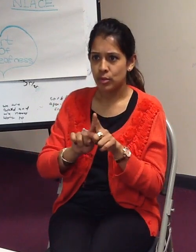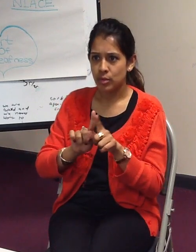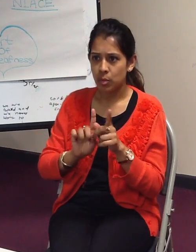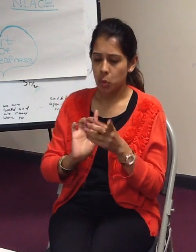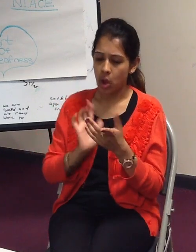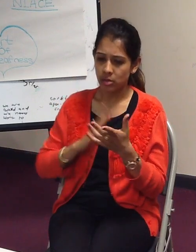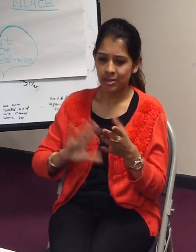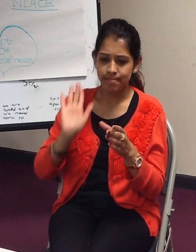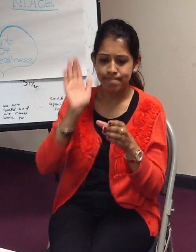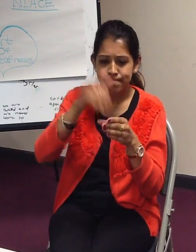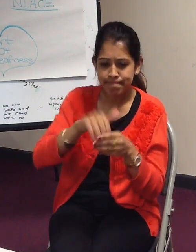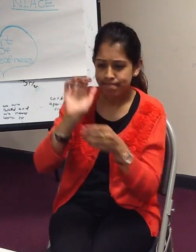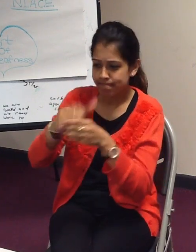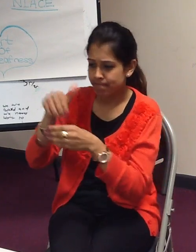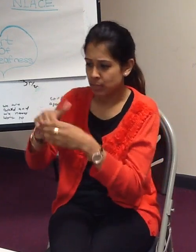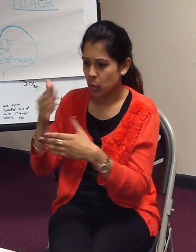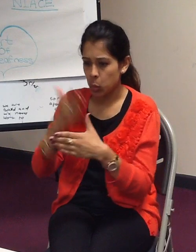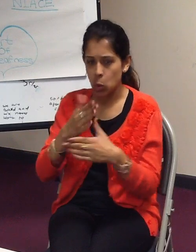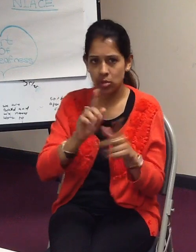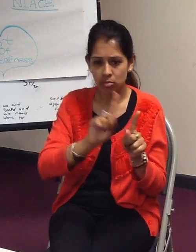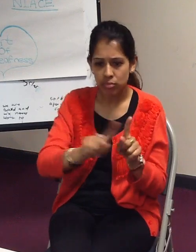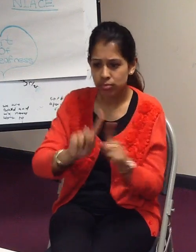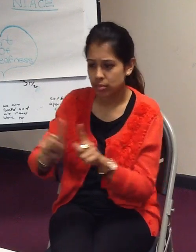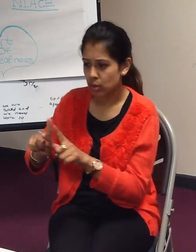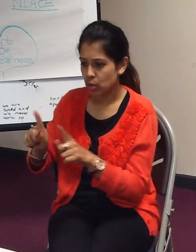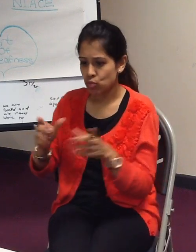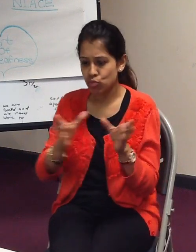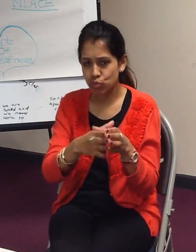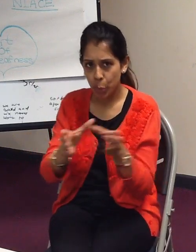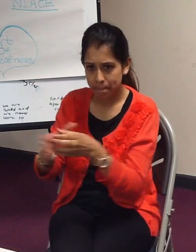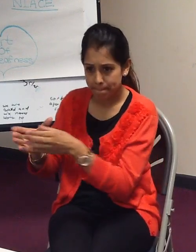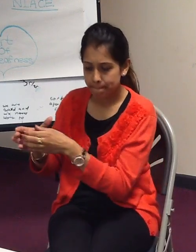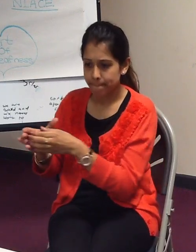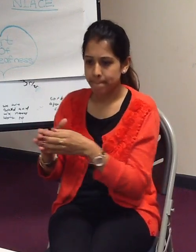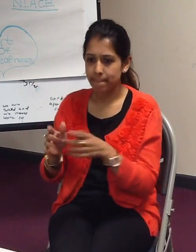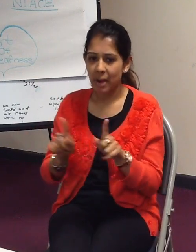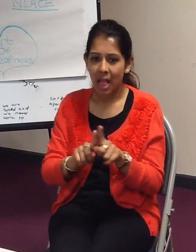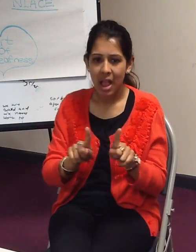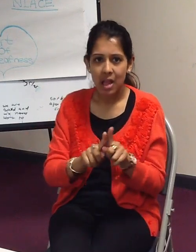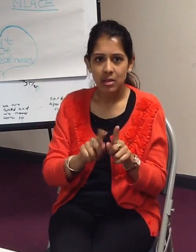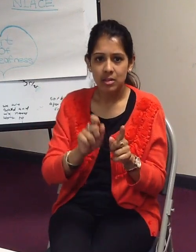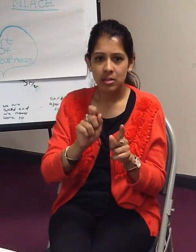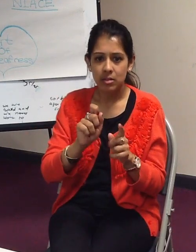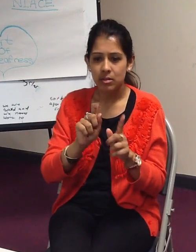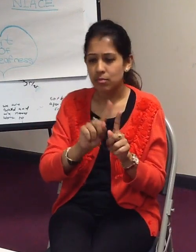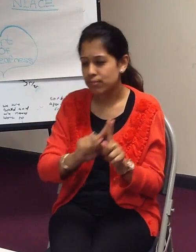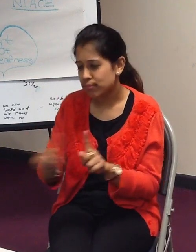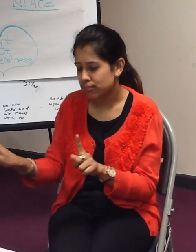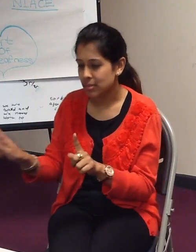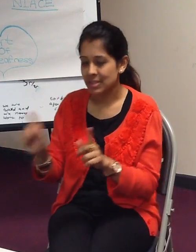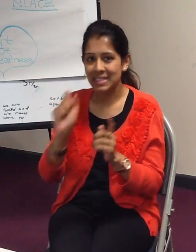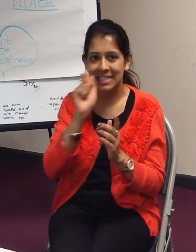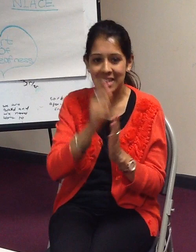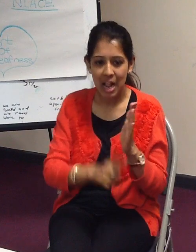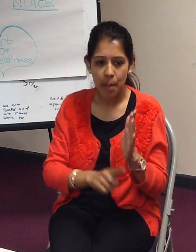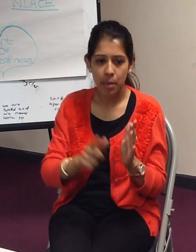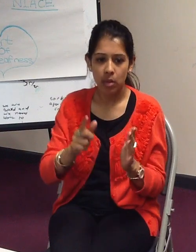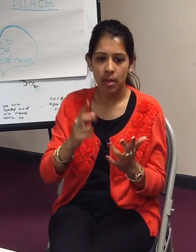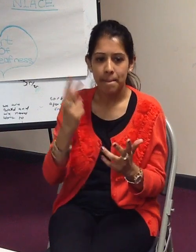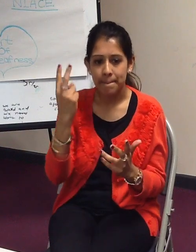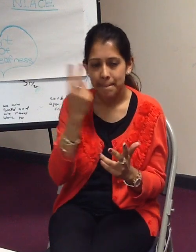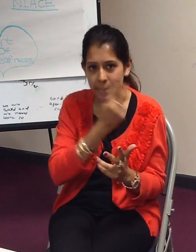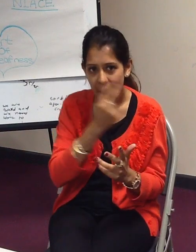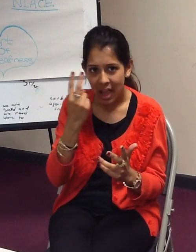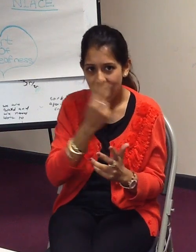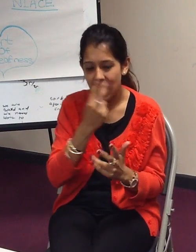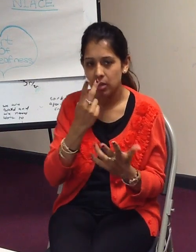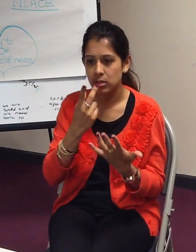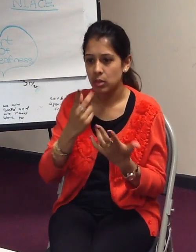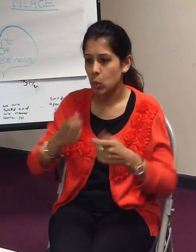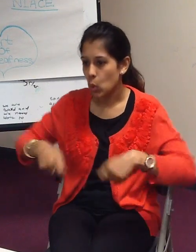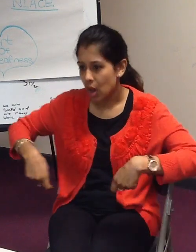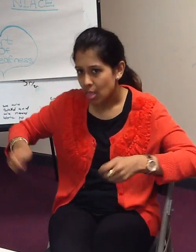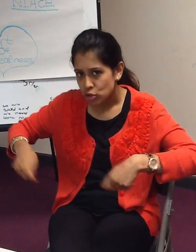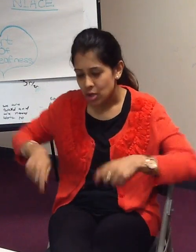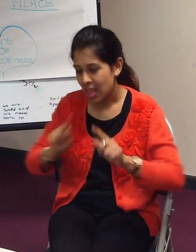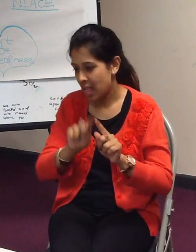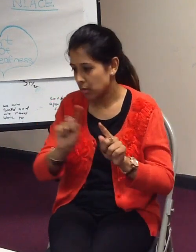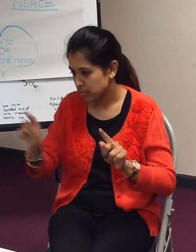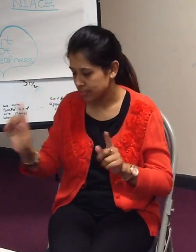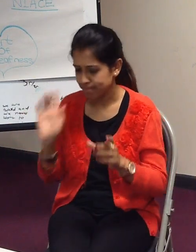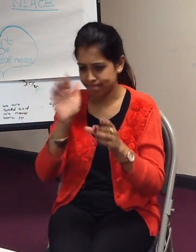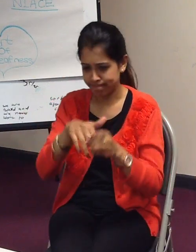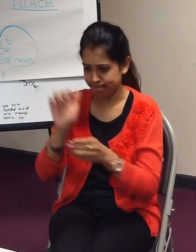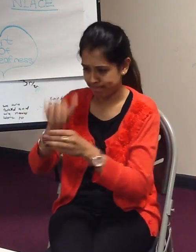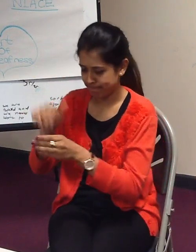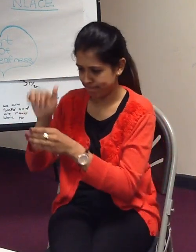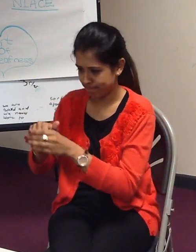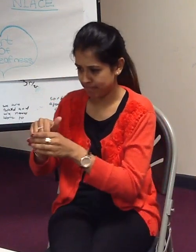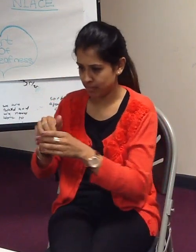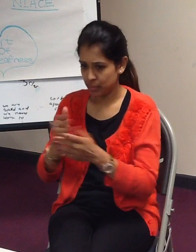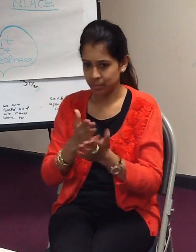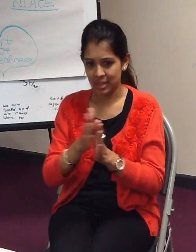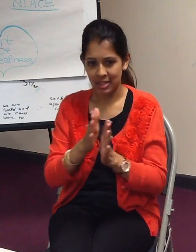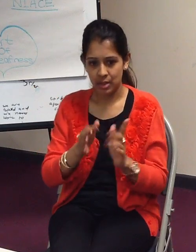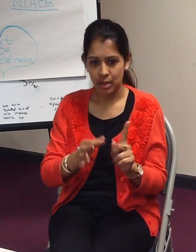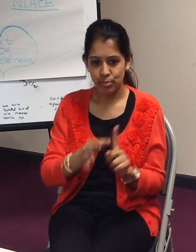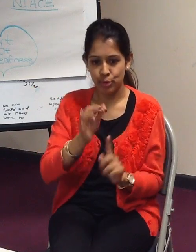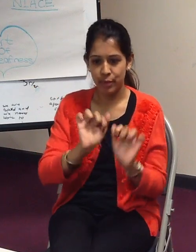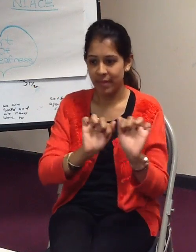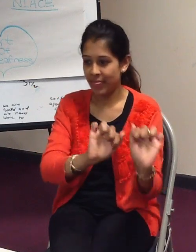They could work with different disability groups, for example visually impaired and physical disability groups.